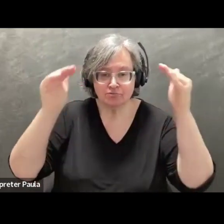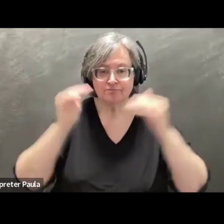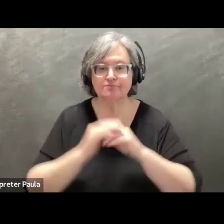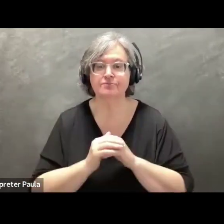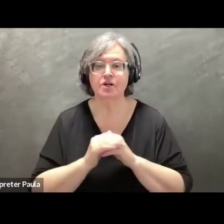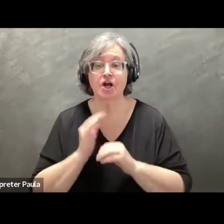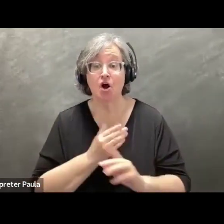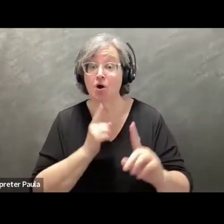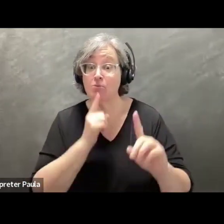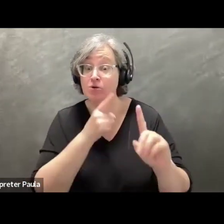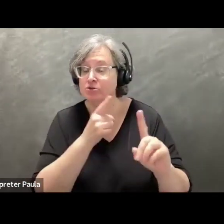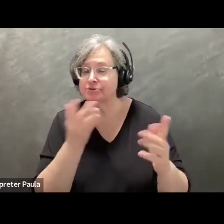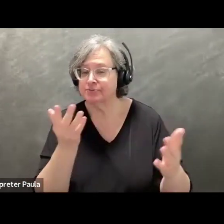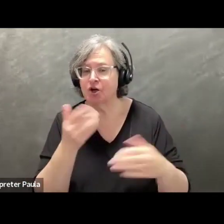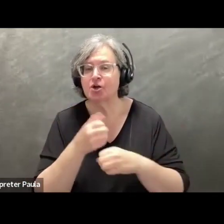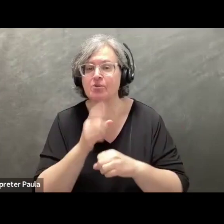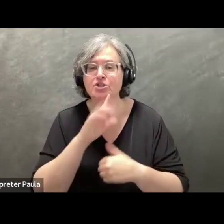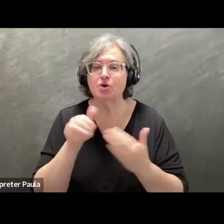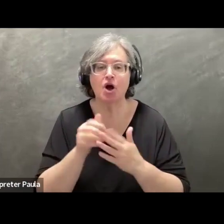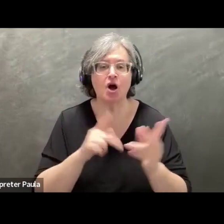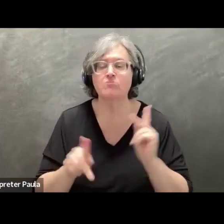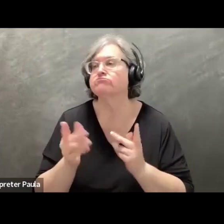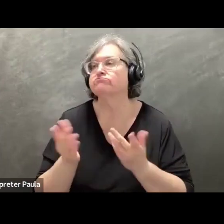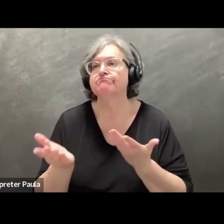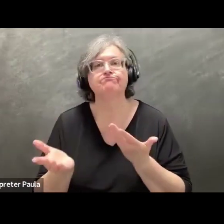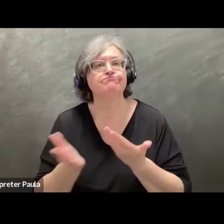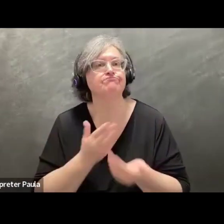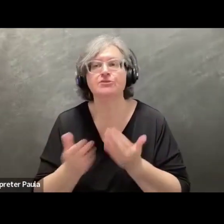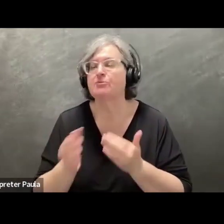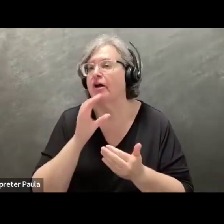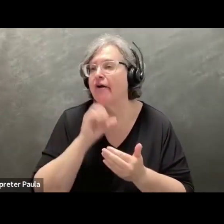mission is to ensure that all people, regardless of age, their